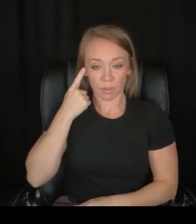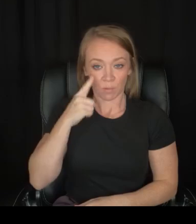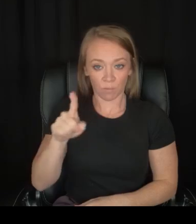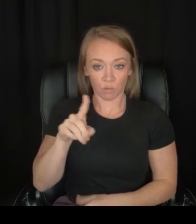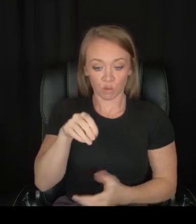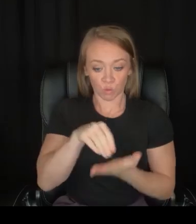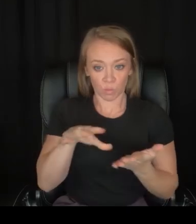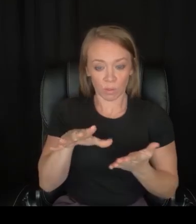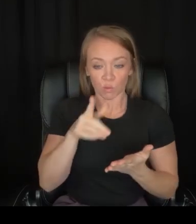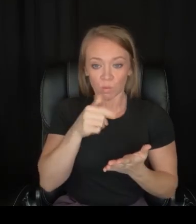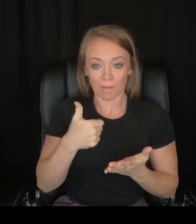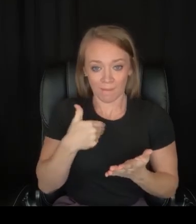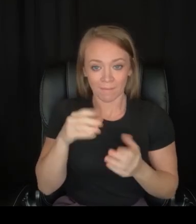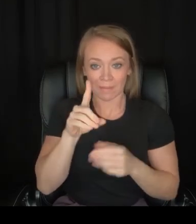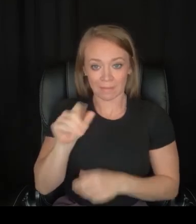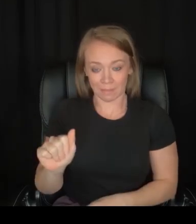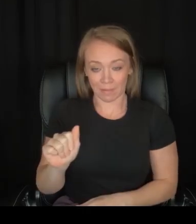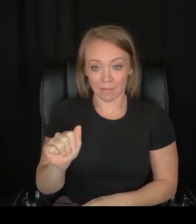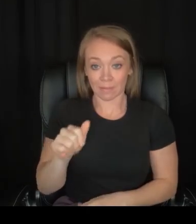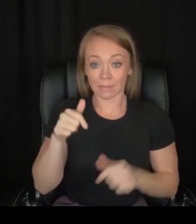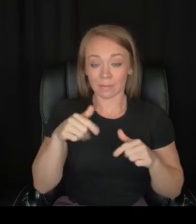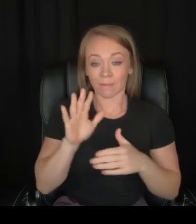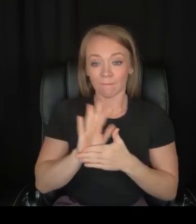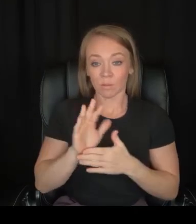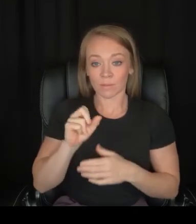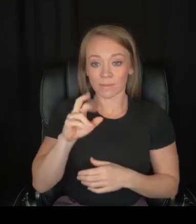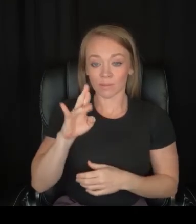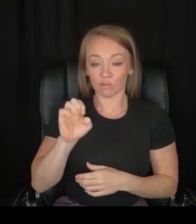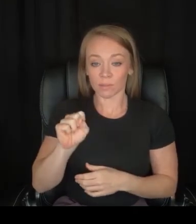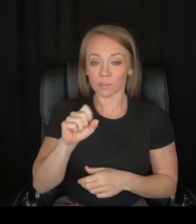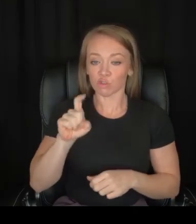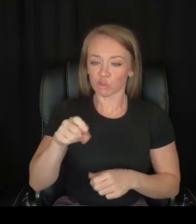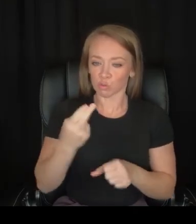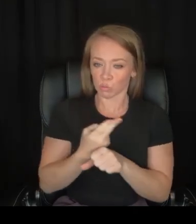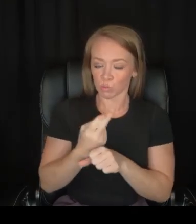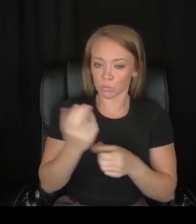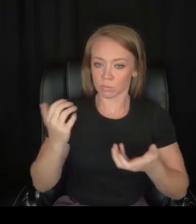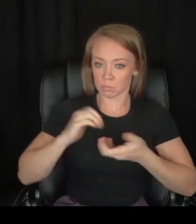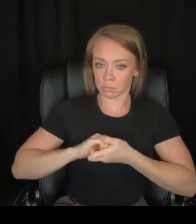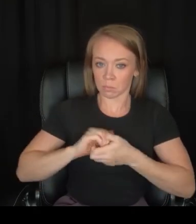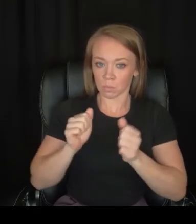The video series is intended to be used in conjunction with the Guidance for